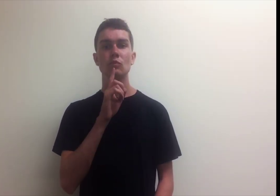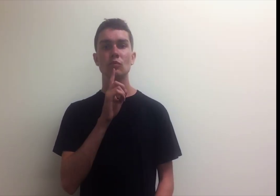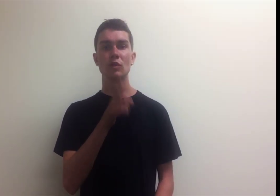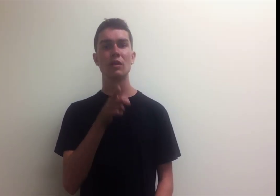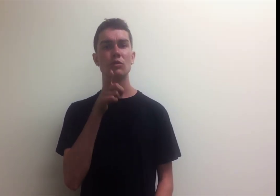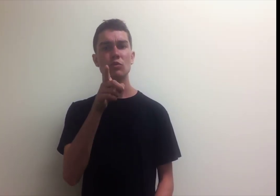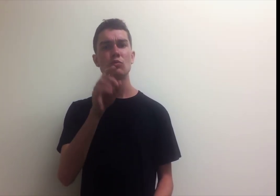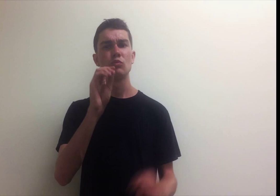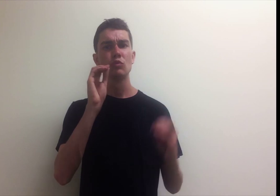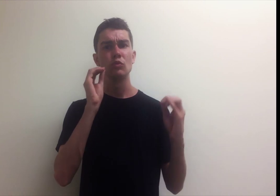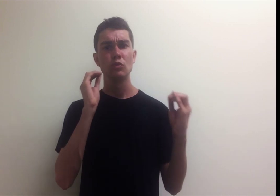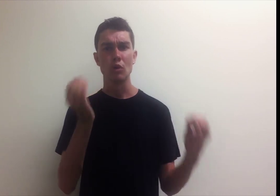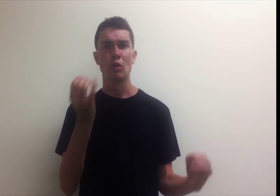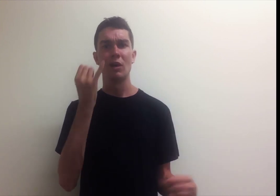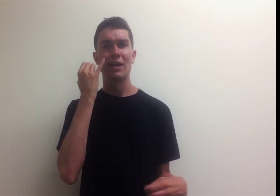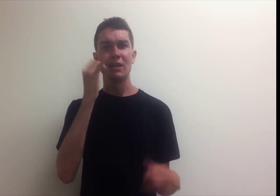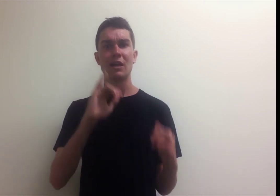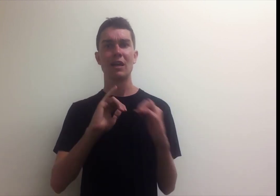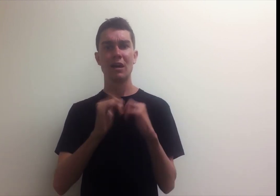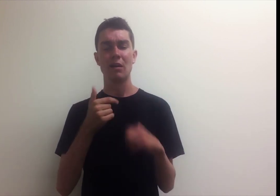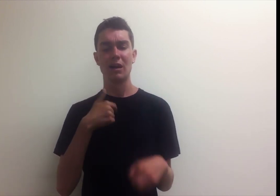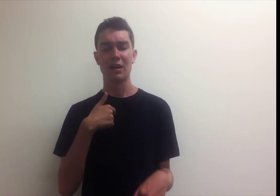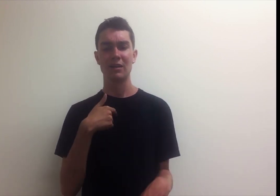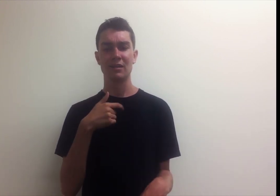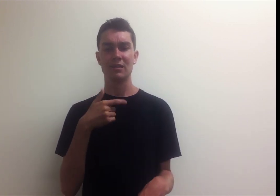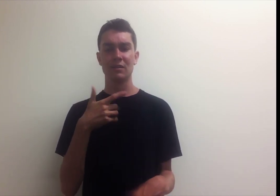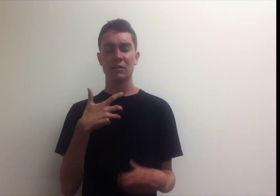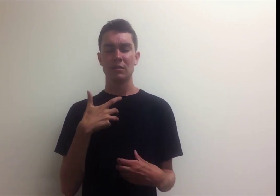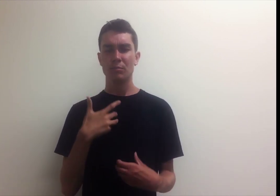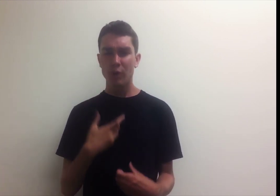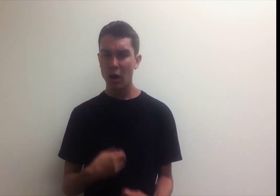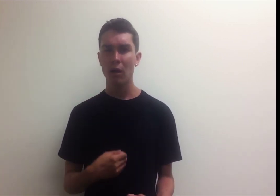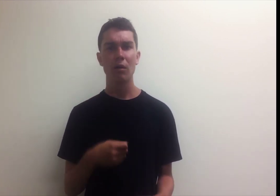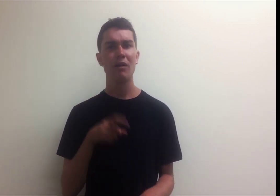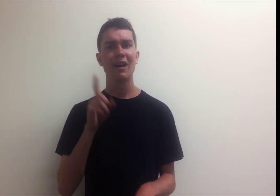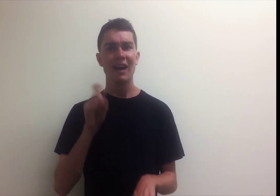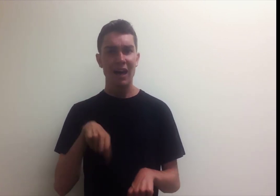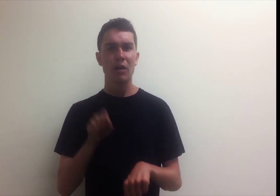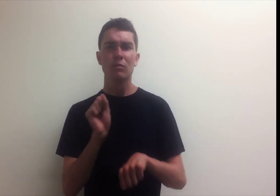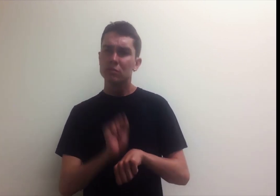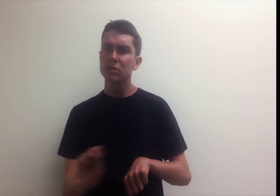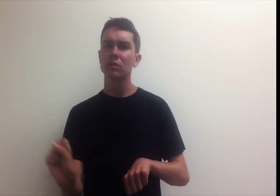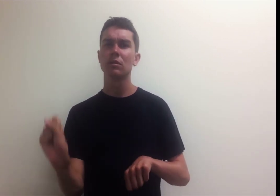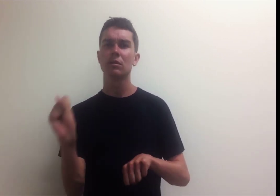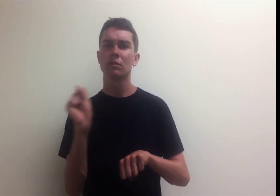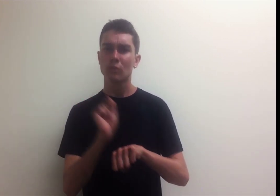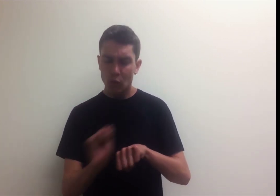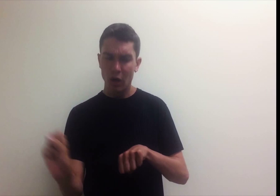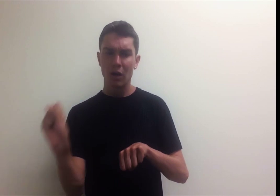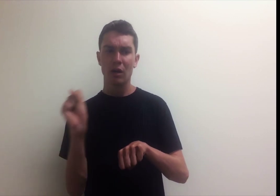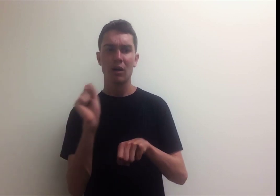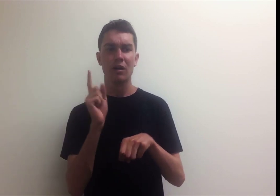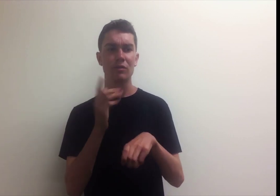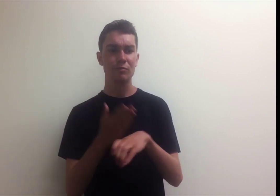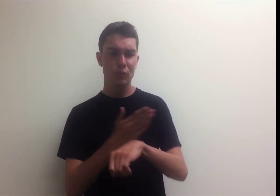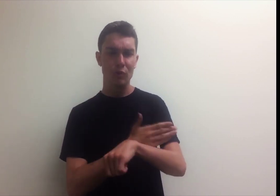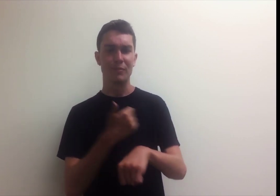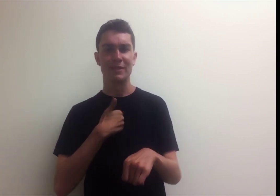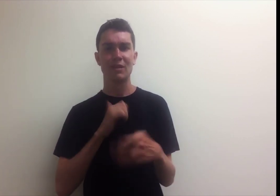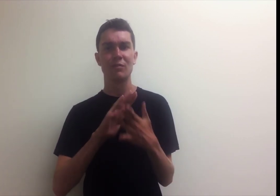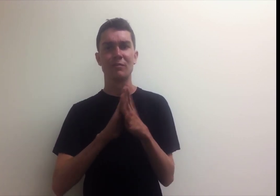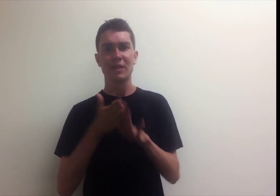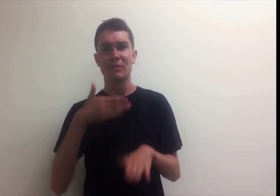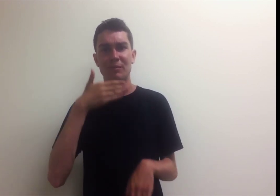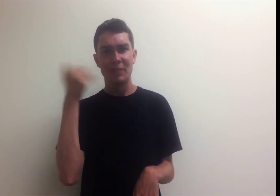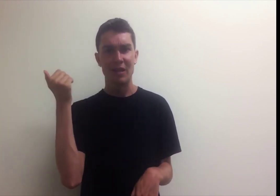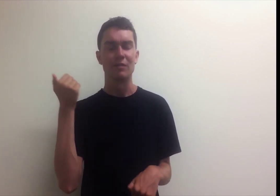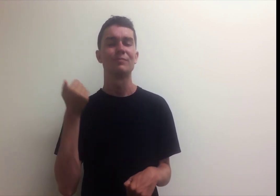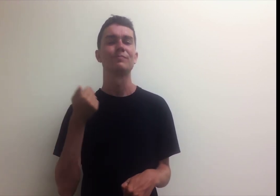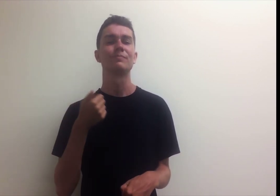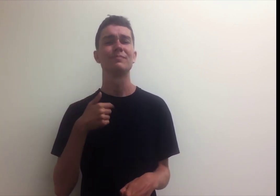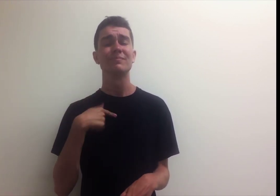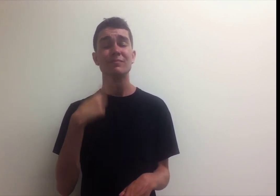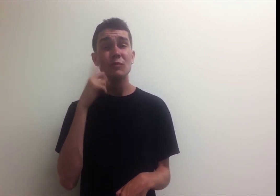Jimmy Marzuola Waller: You have no idea how hard I have worked to rebuild parts of me that are still weak.